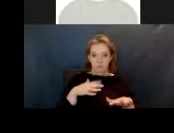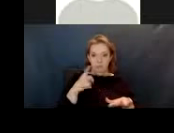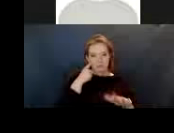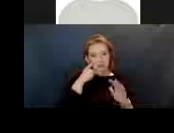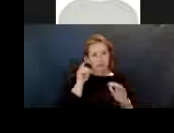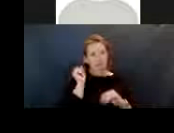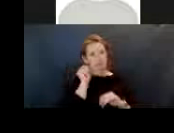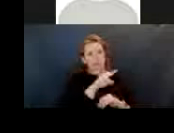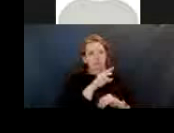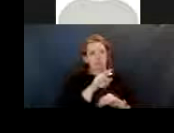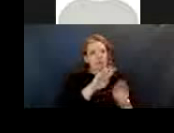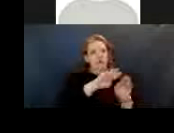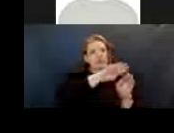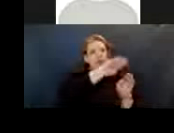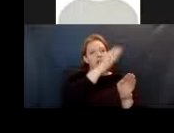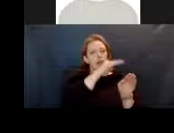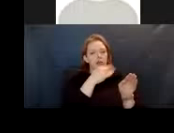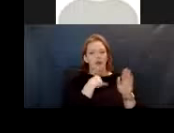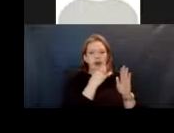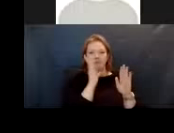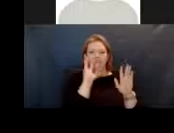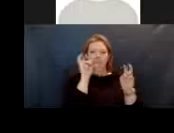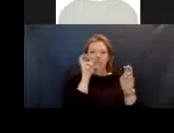of the foothills that badgers did.